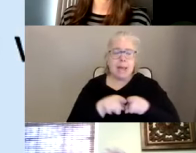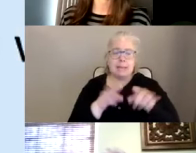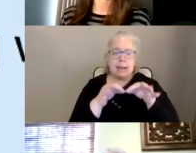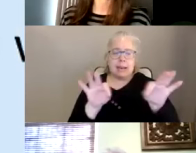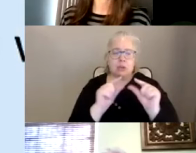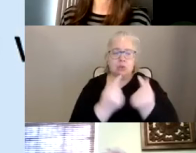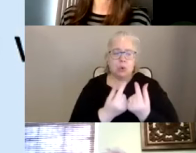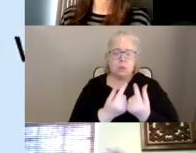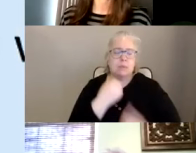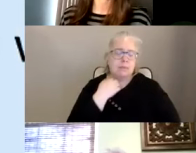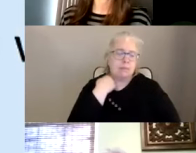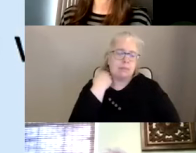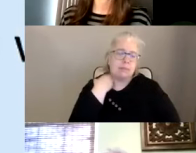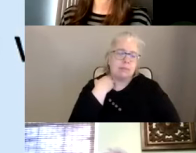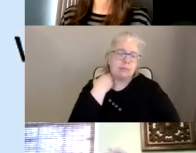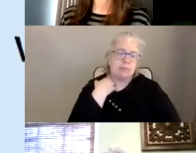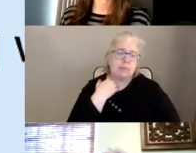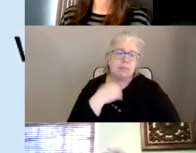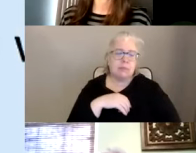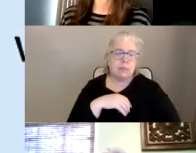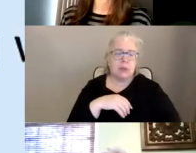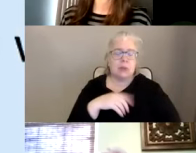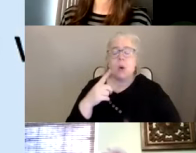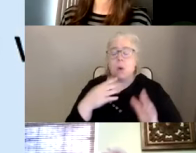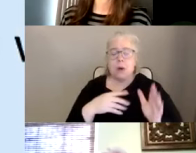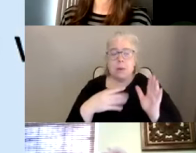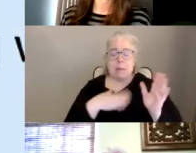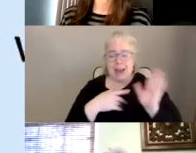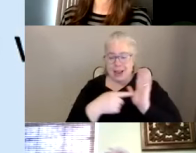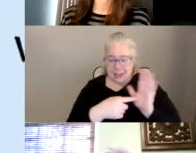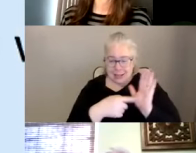So the example that I'm going to walk you through today